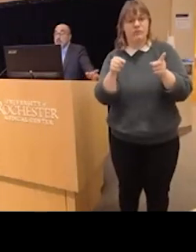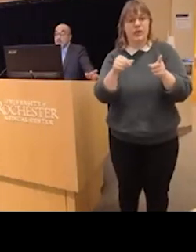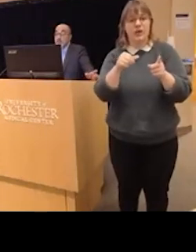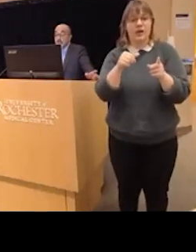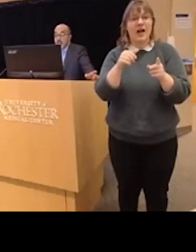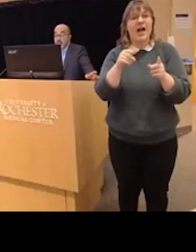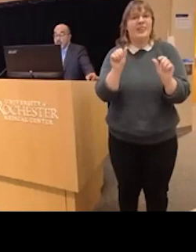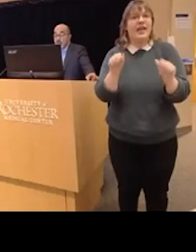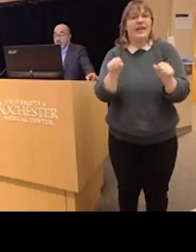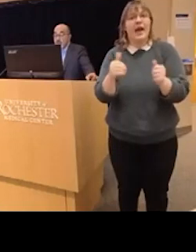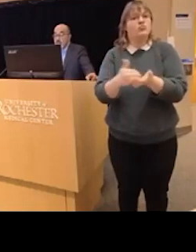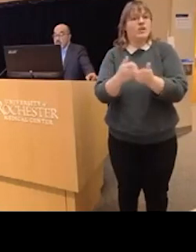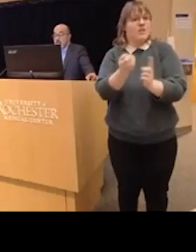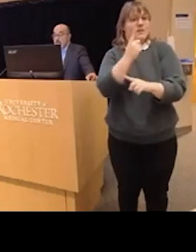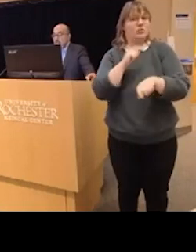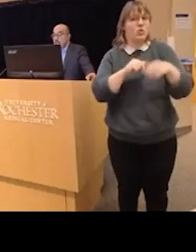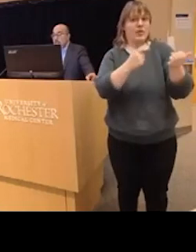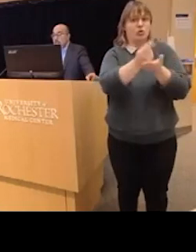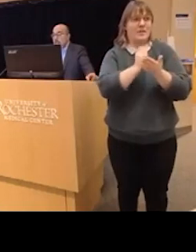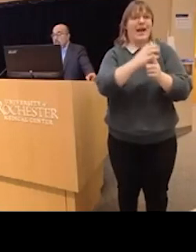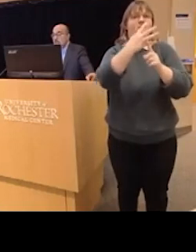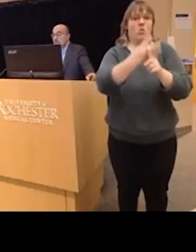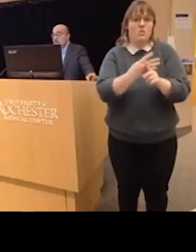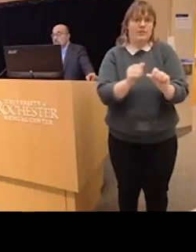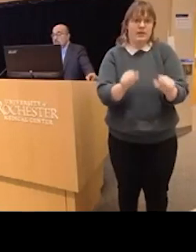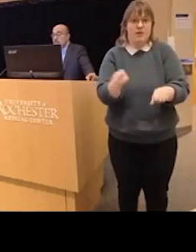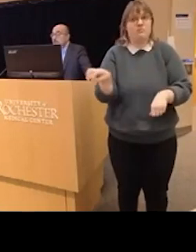the other treatment at four months um and then we're tracking you know the improvements in pain